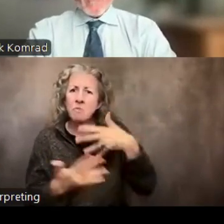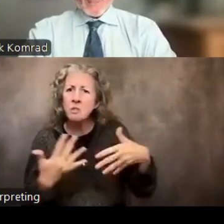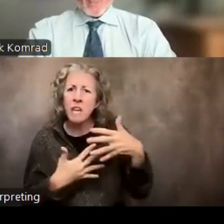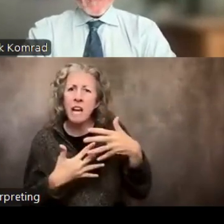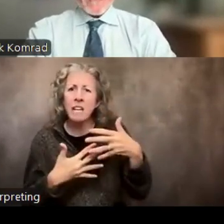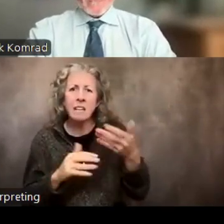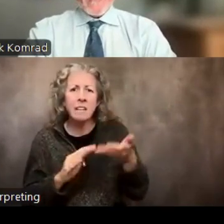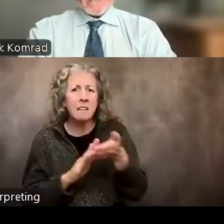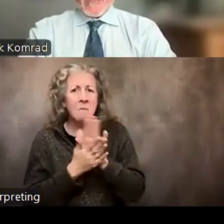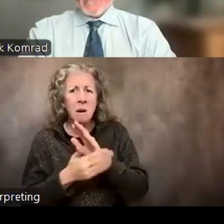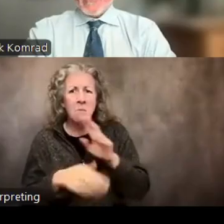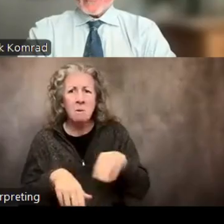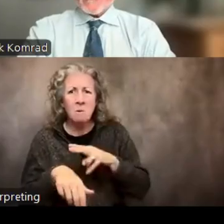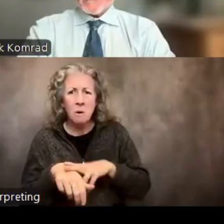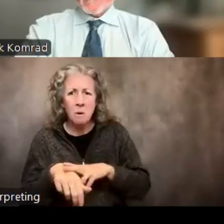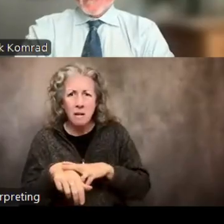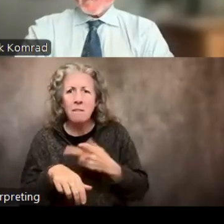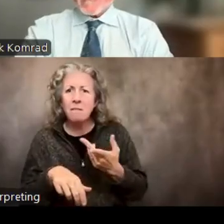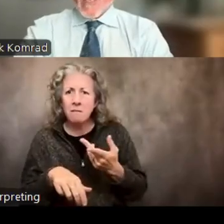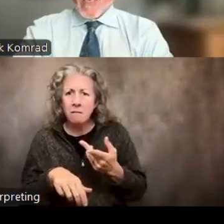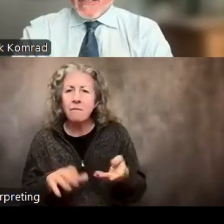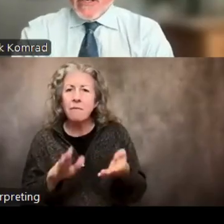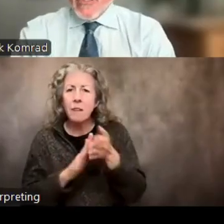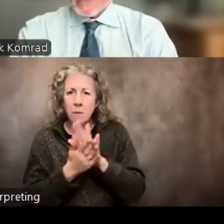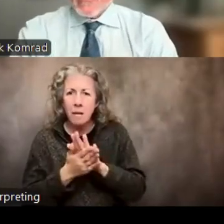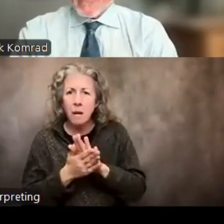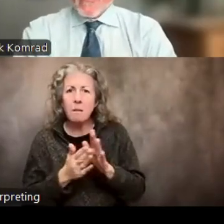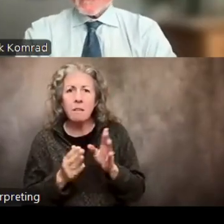normative is becoming increasingly besotted with this